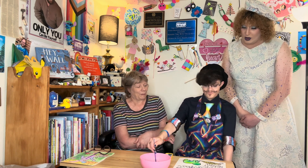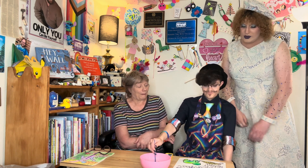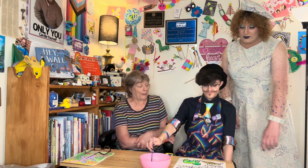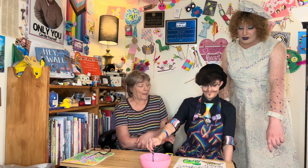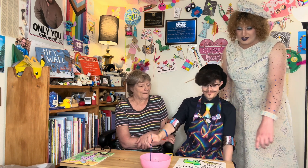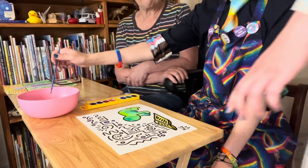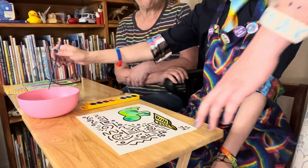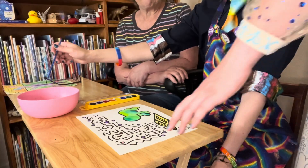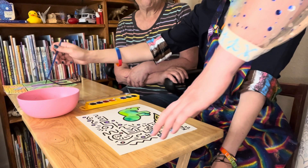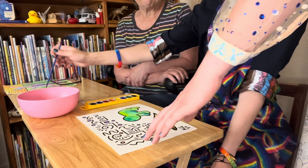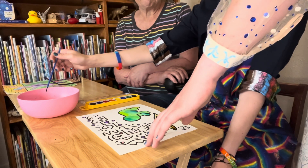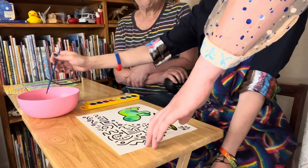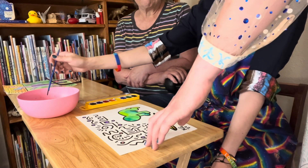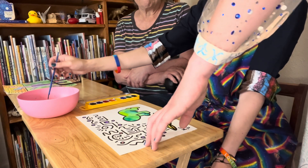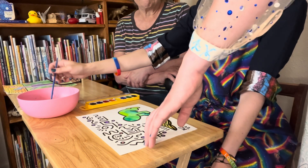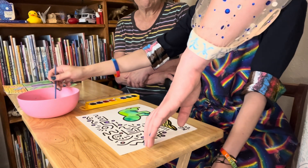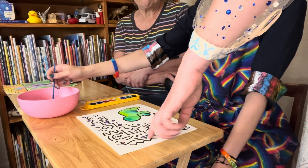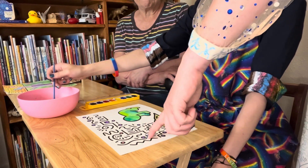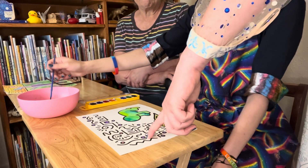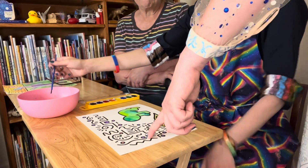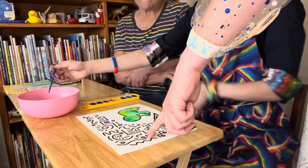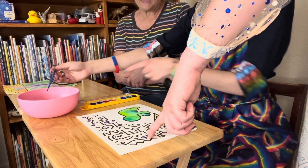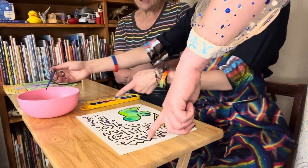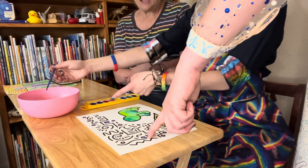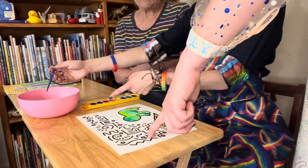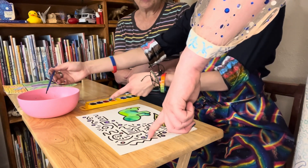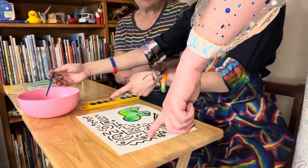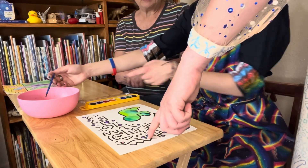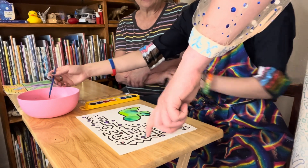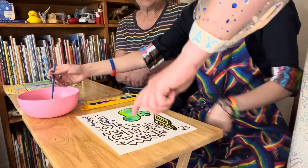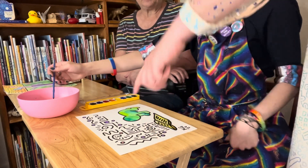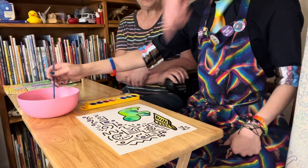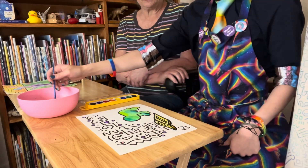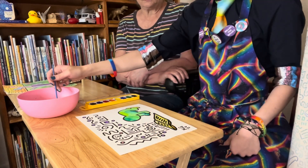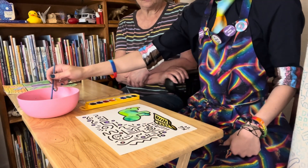Oh! You've already mixed blue and red to make purple. KAI: We actually have a purple on this one.